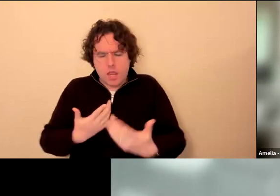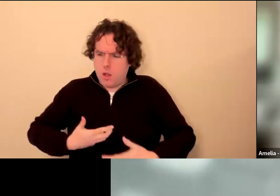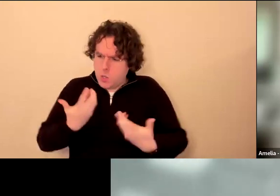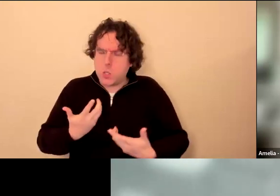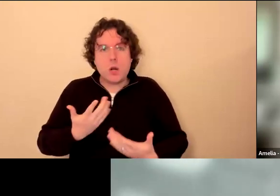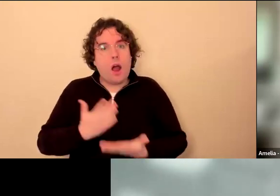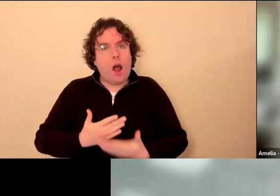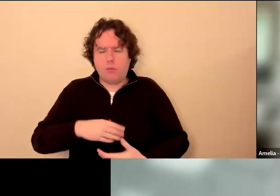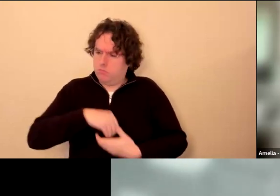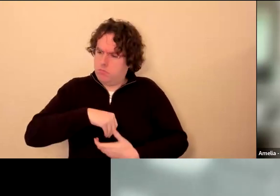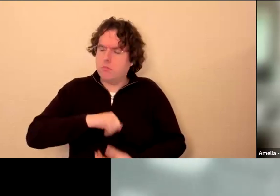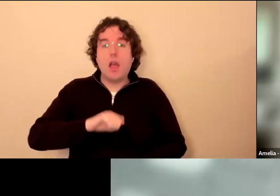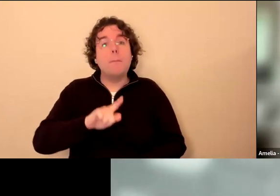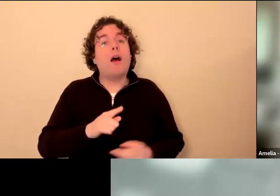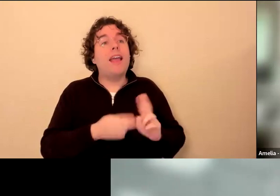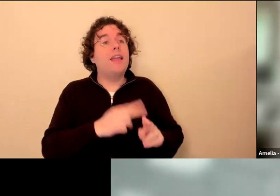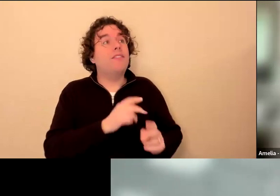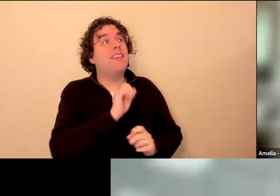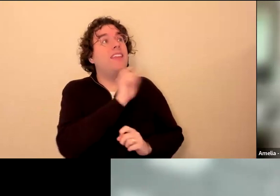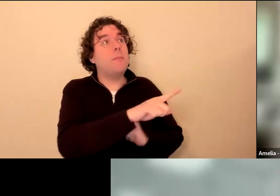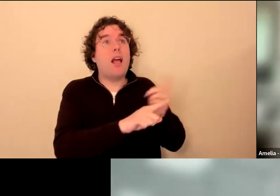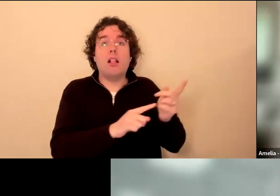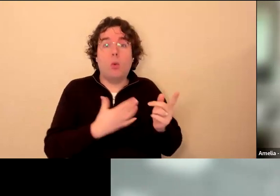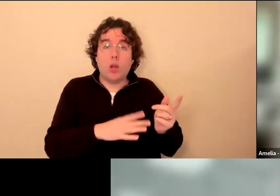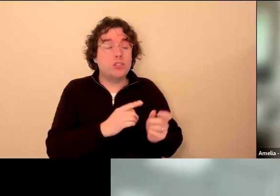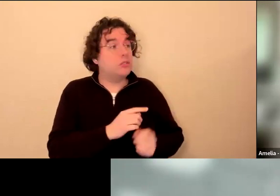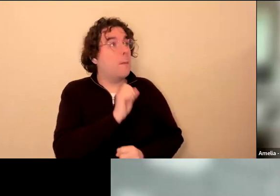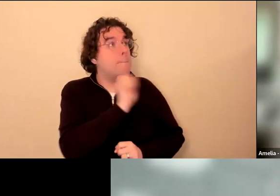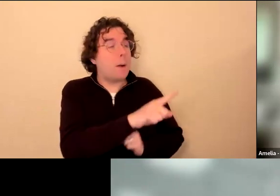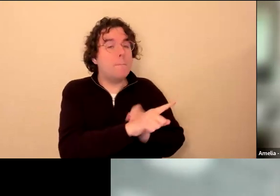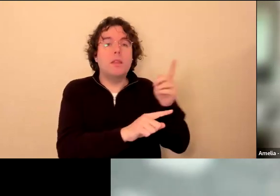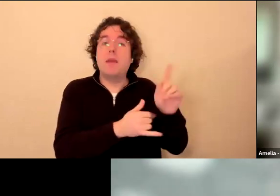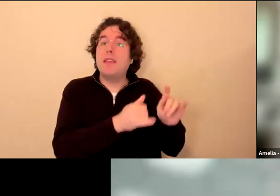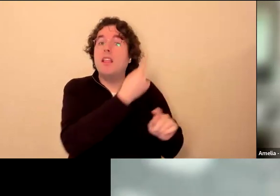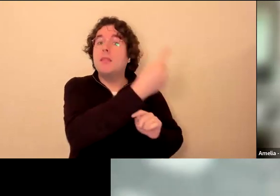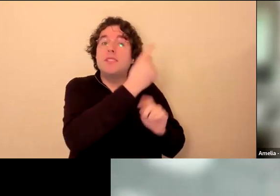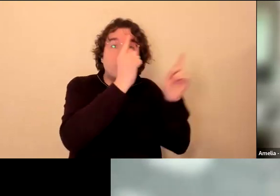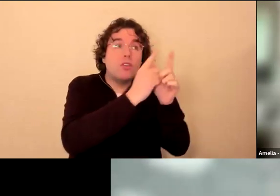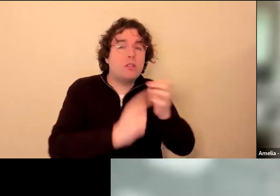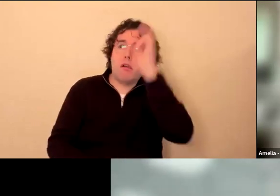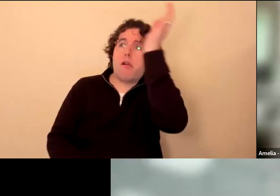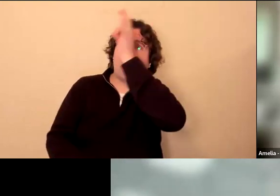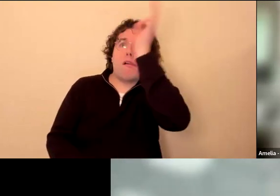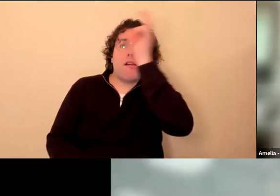don't ever think that it's, it's not worth it, because it may very well be the university has no clue that it's having this unintended consequence.